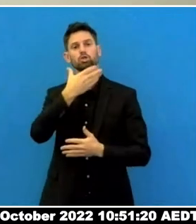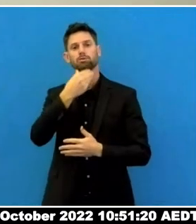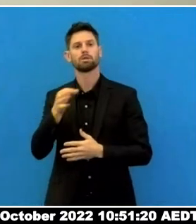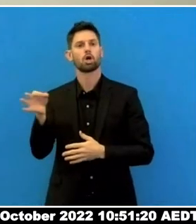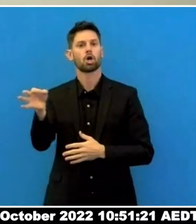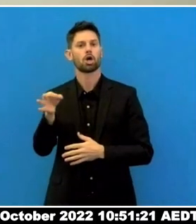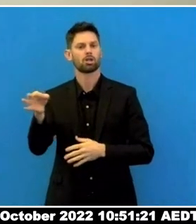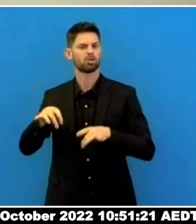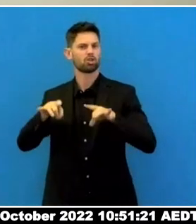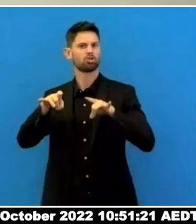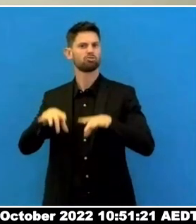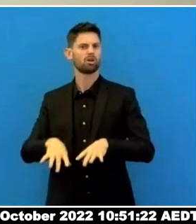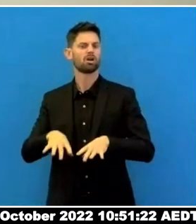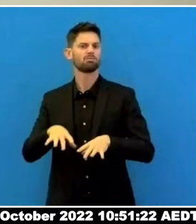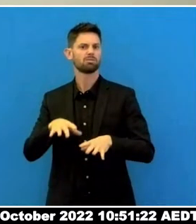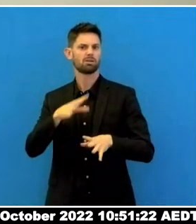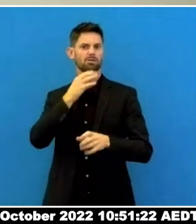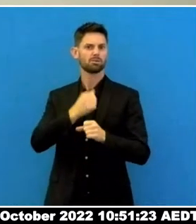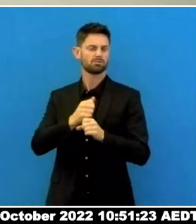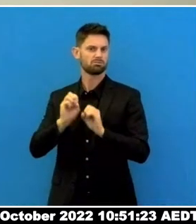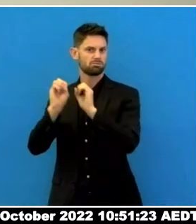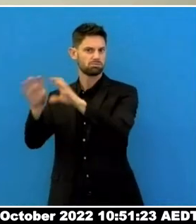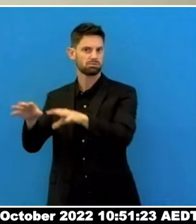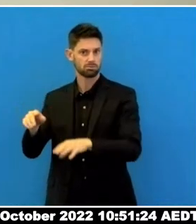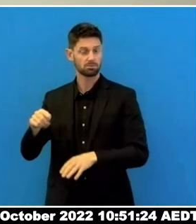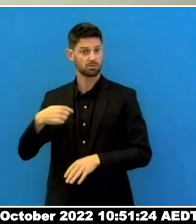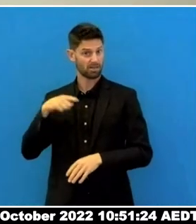I was in Christmas Island for about three months, after which